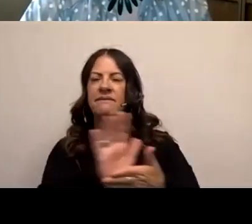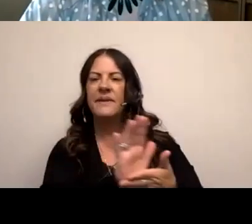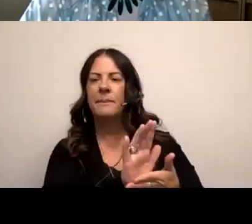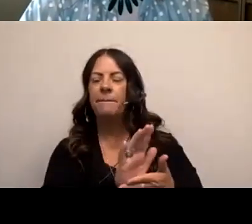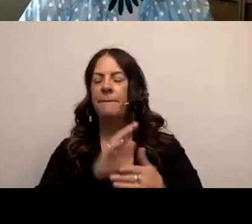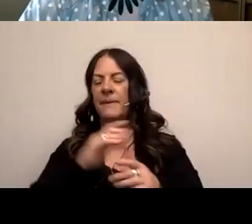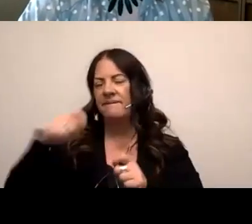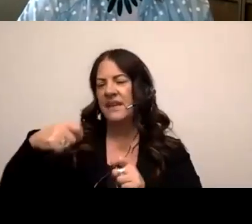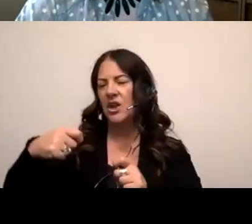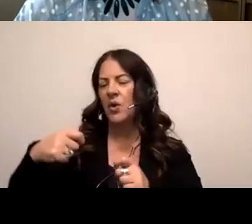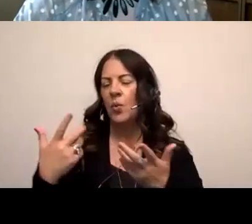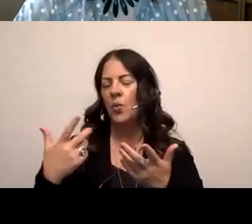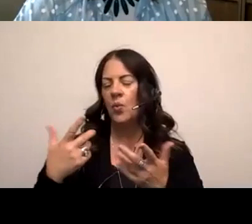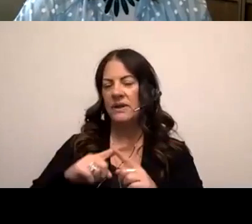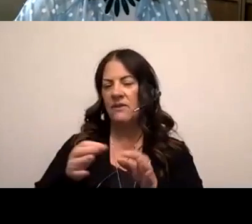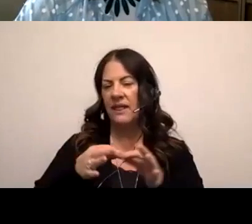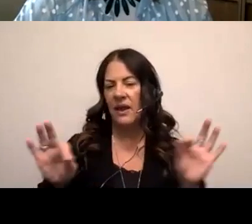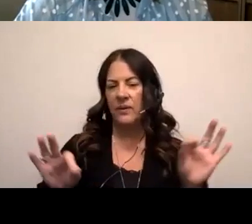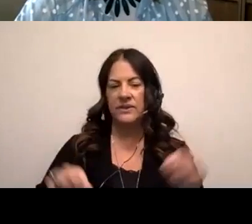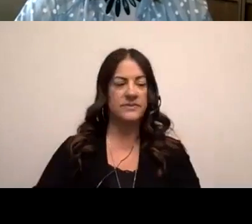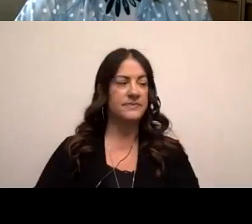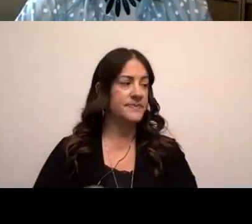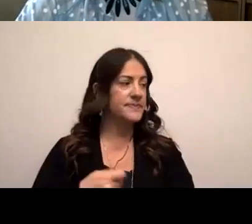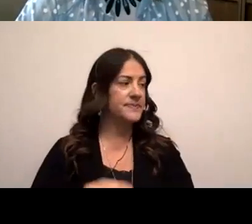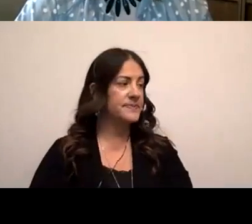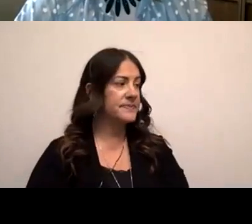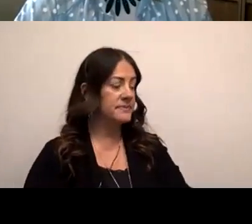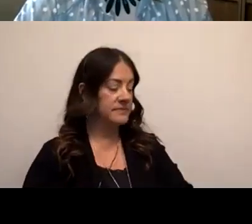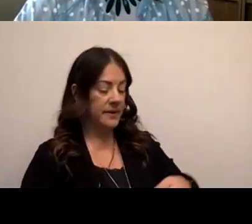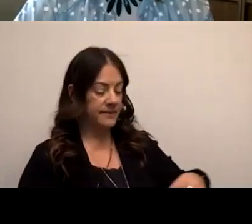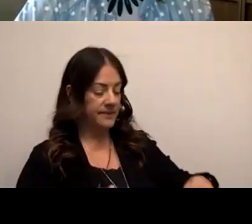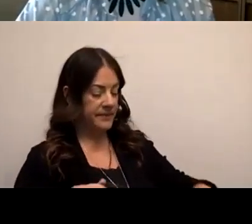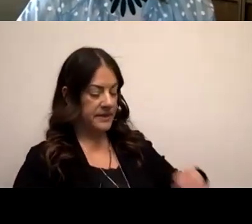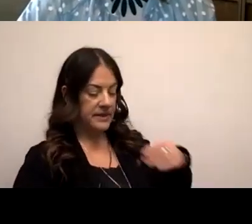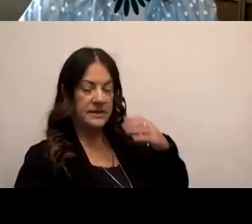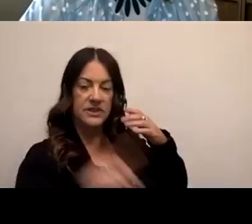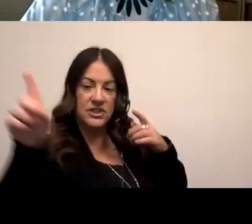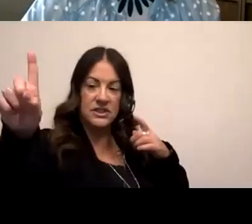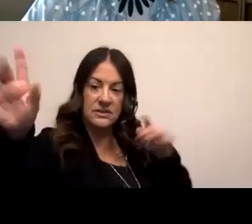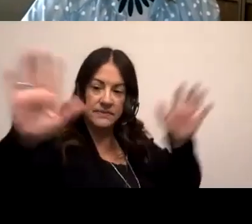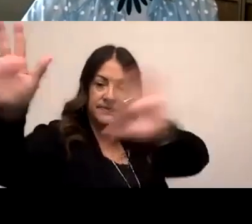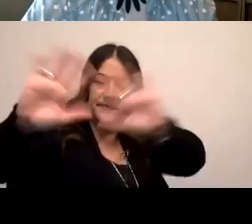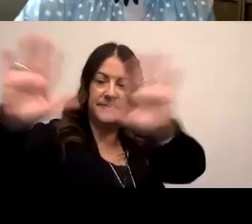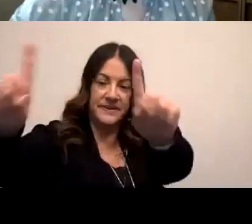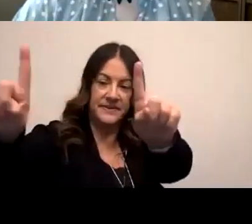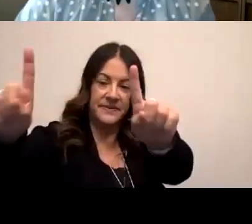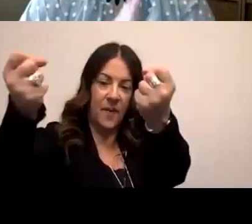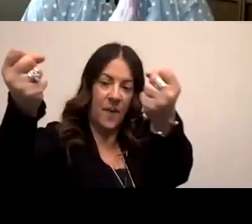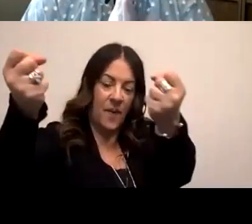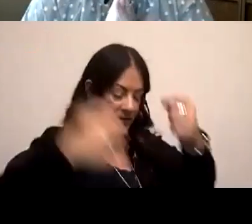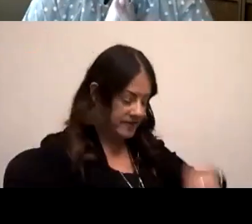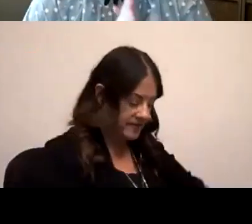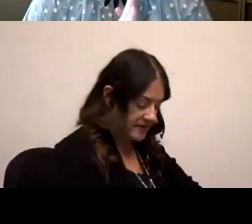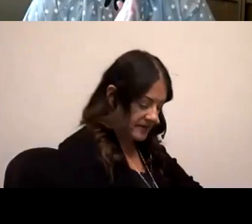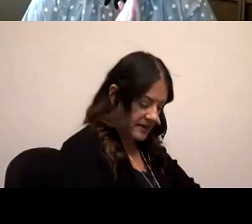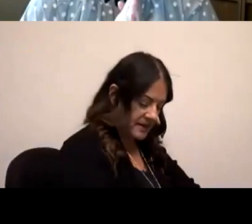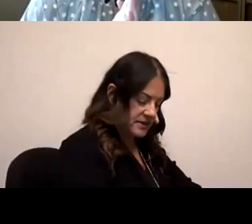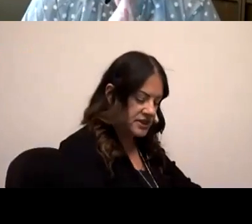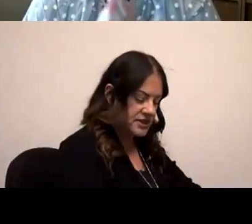SO THE NEXT THING I WARRANT TO TALK TALK ABOUT IS STRUTURE WHICH I HAVE SEEN A LOT OF